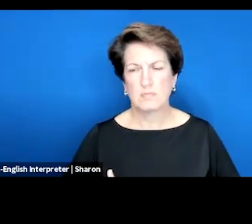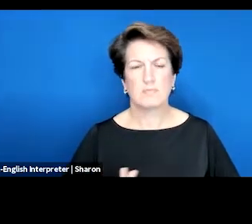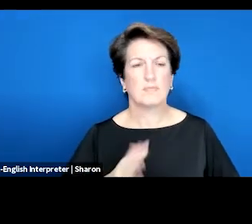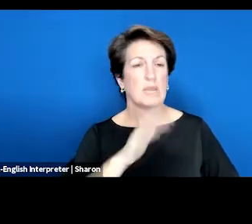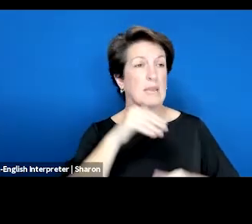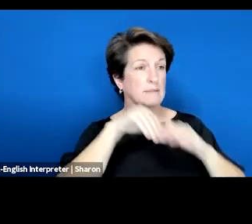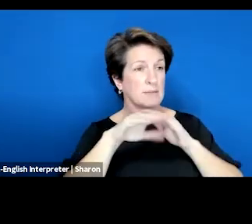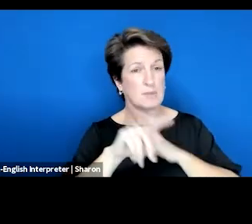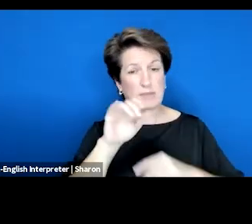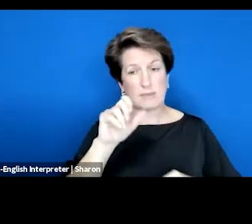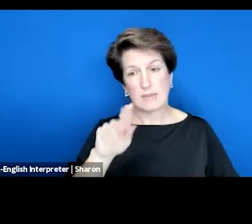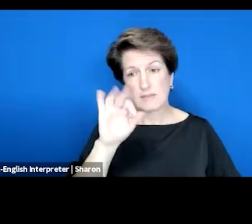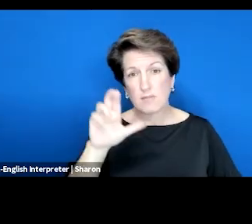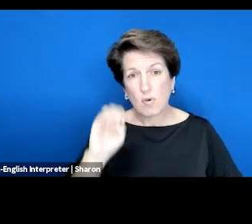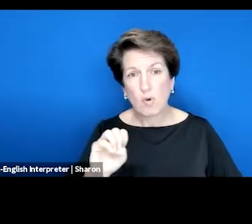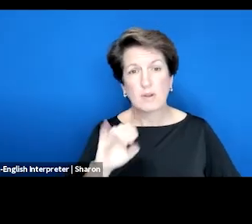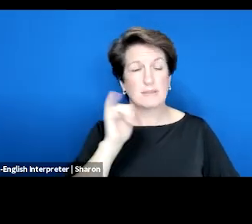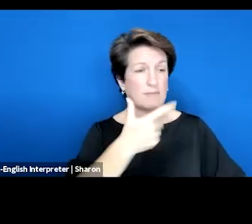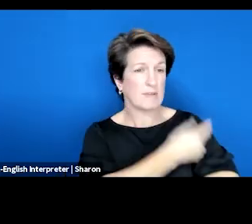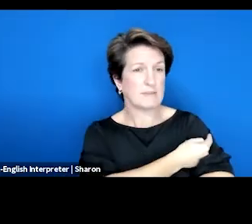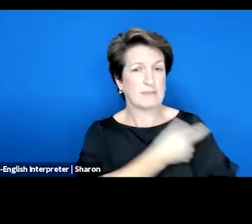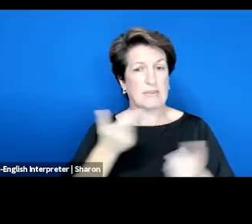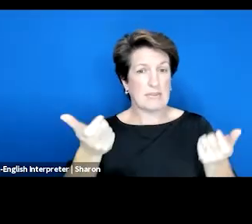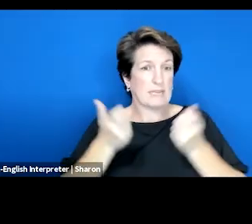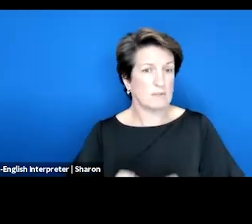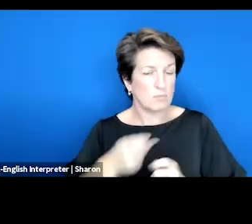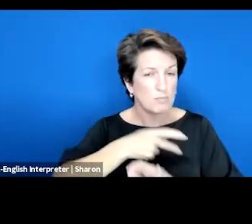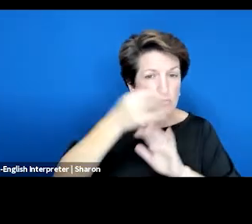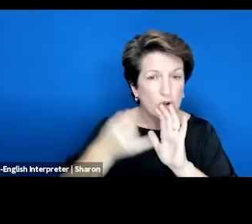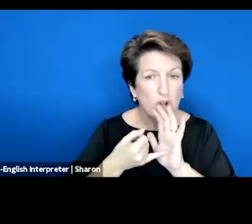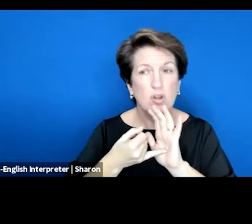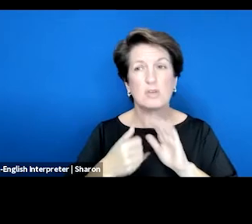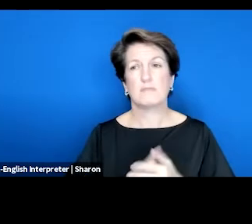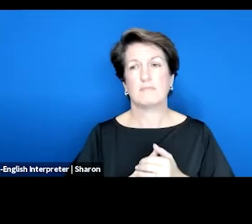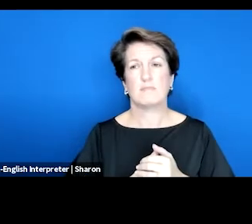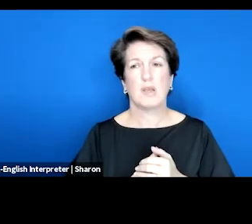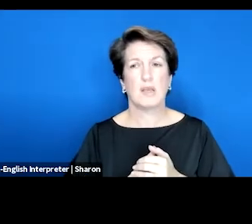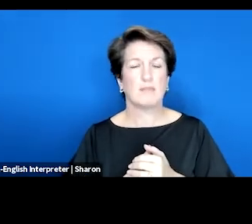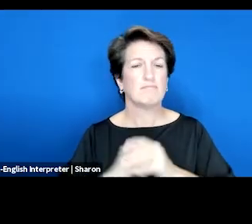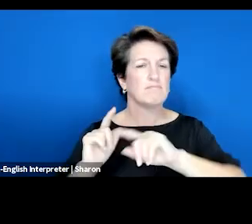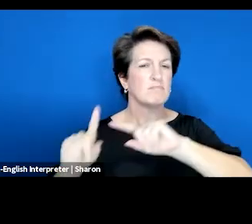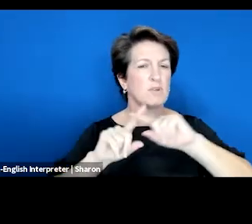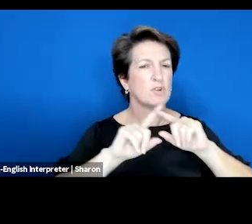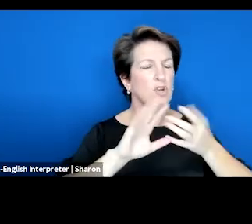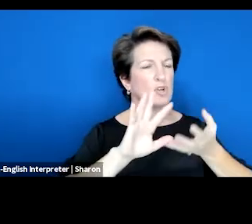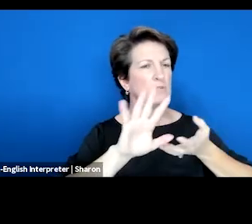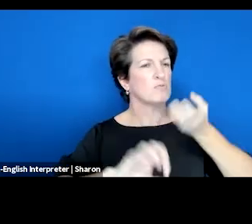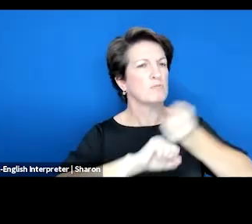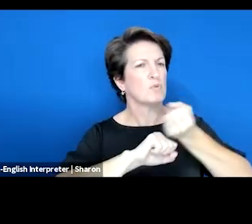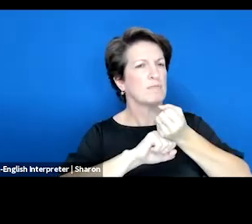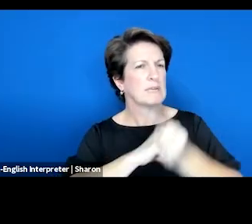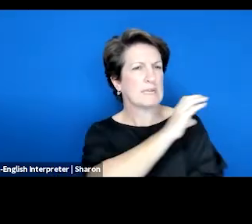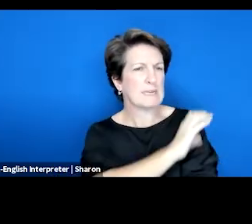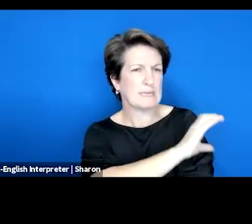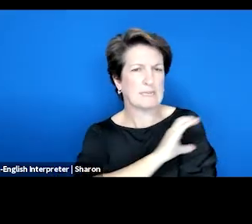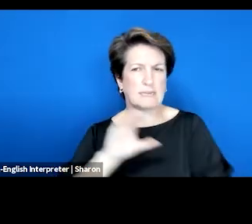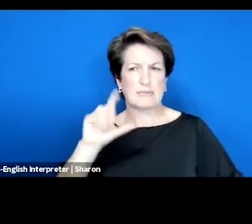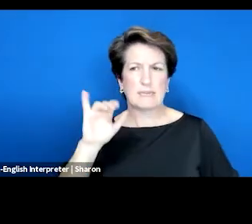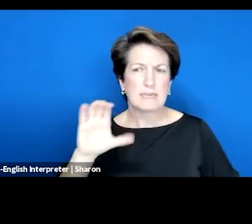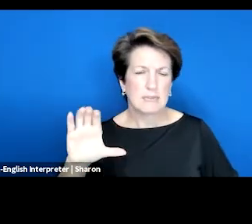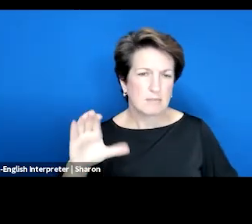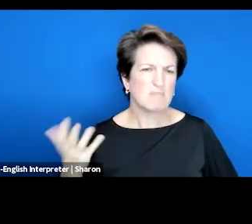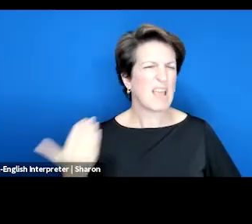asking. And finally, I have